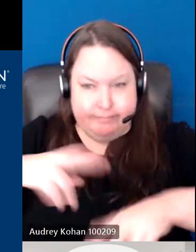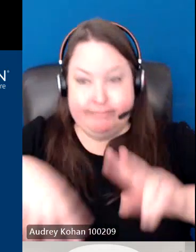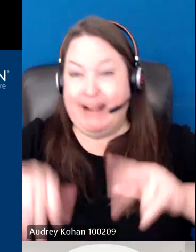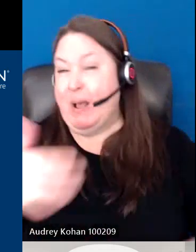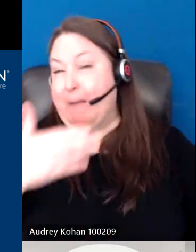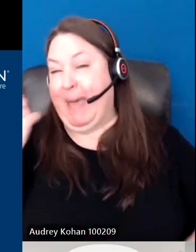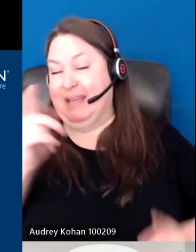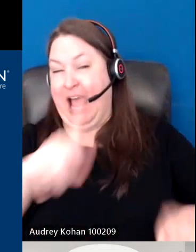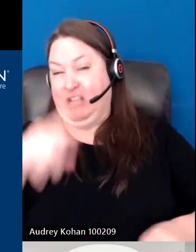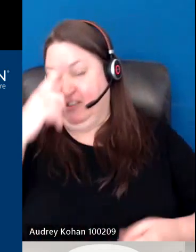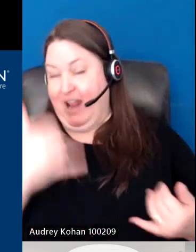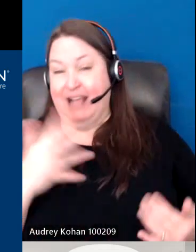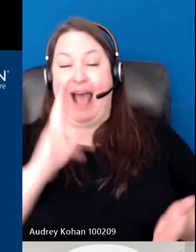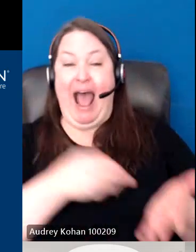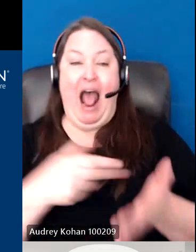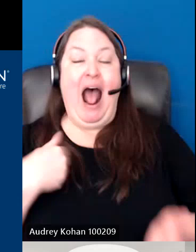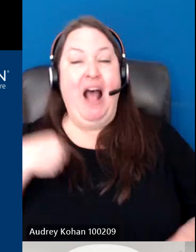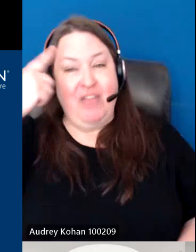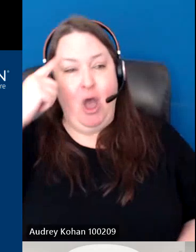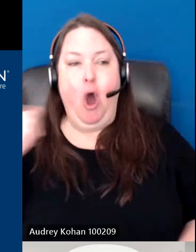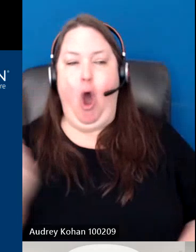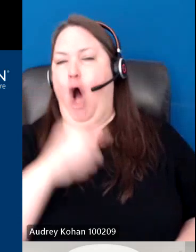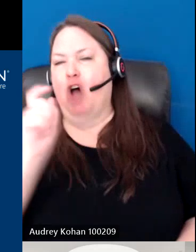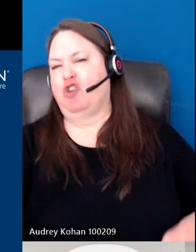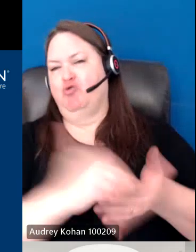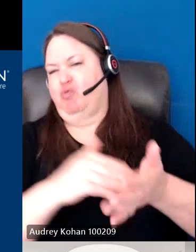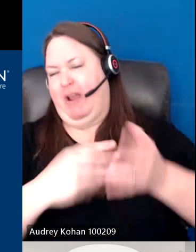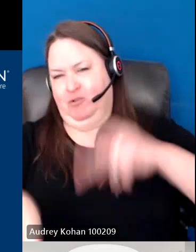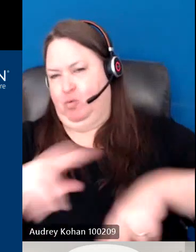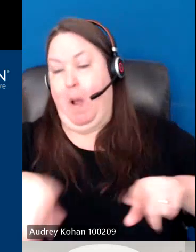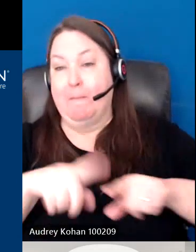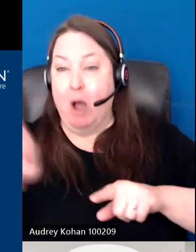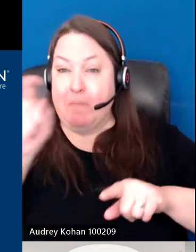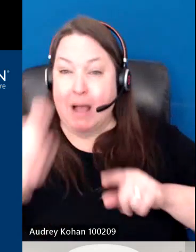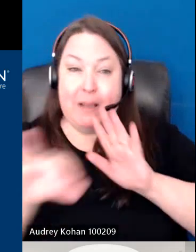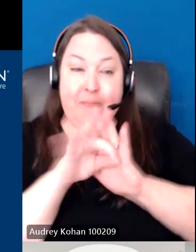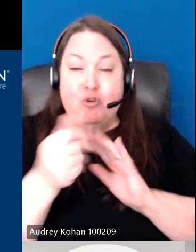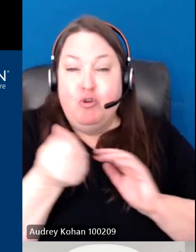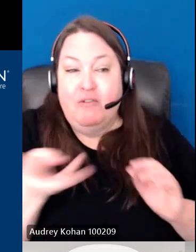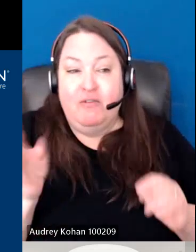for now because I honestly think it should all be reviewed but if you have to choose a few well you